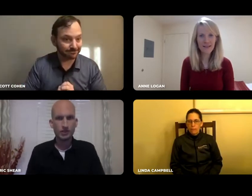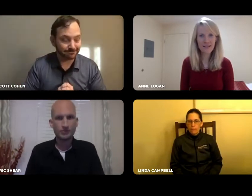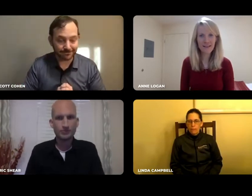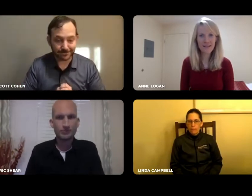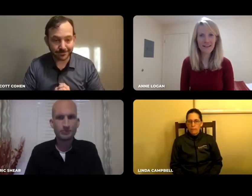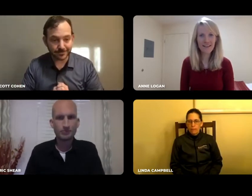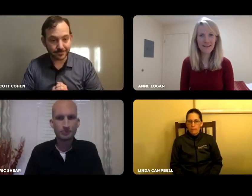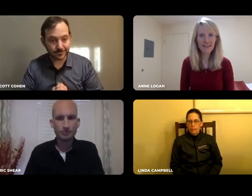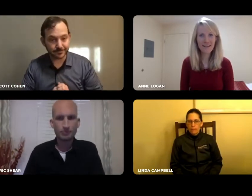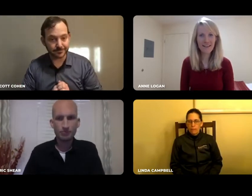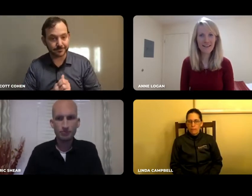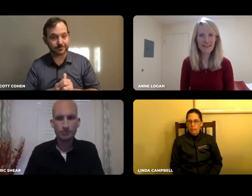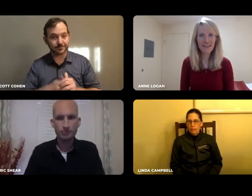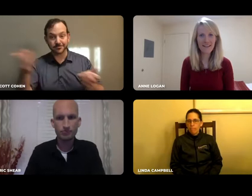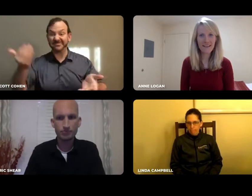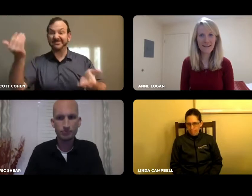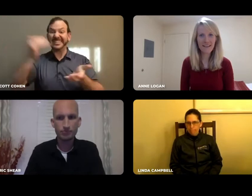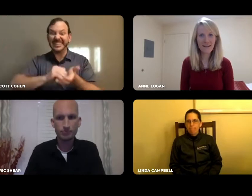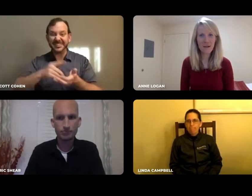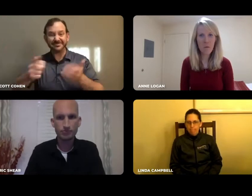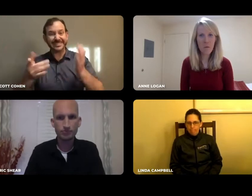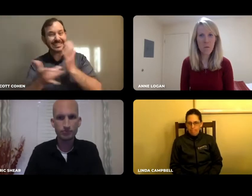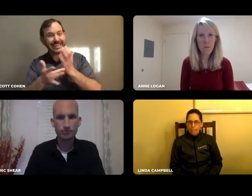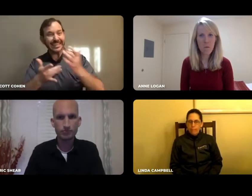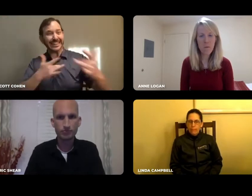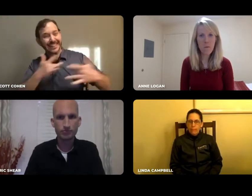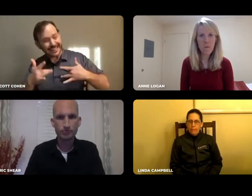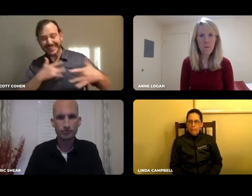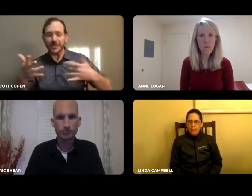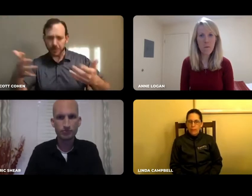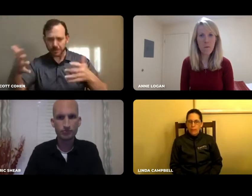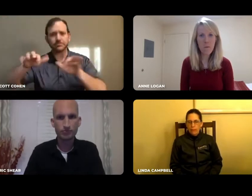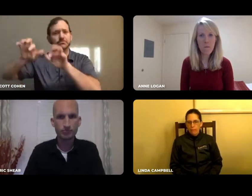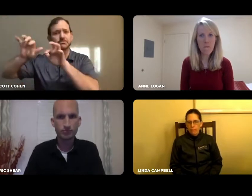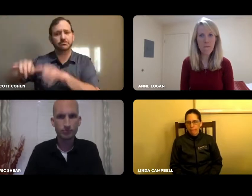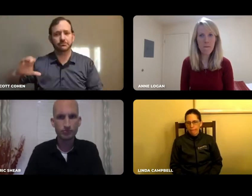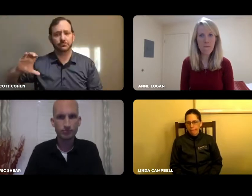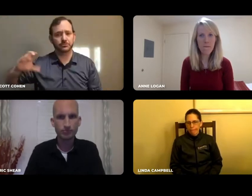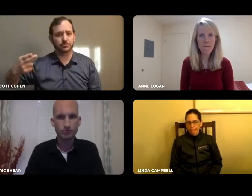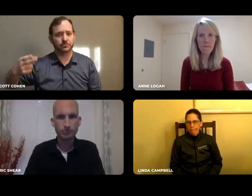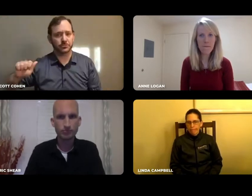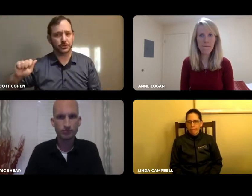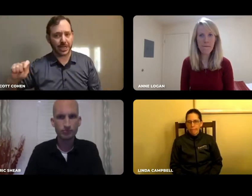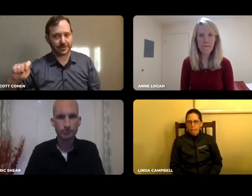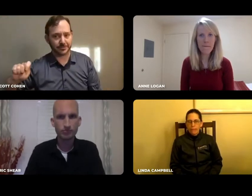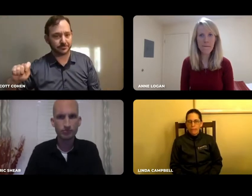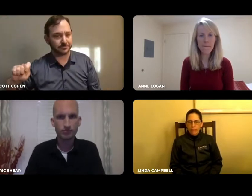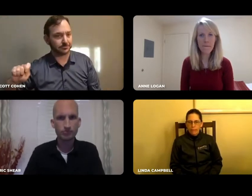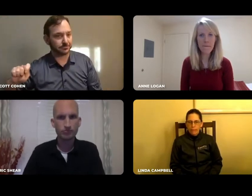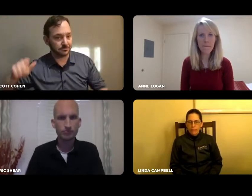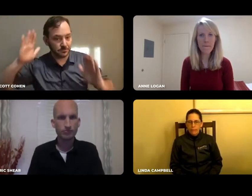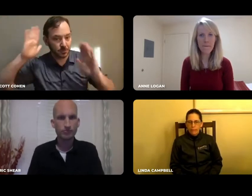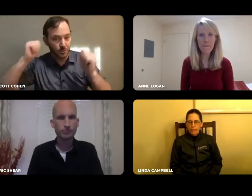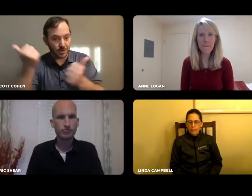Thank you so much. Again Any technical difficulties Reach out to us